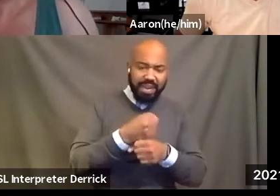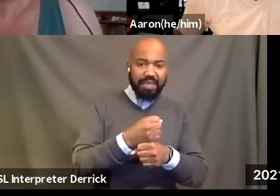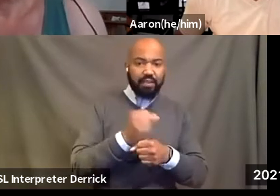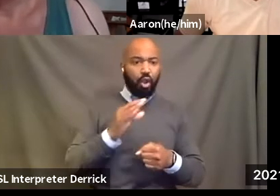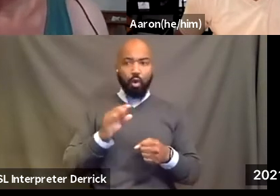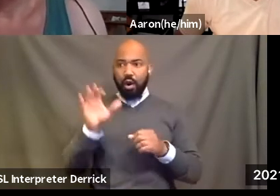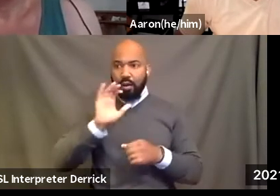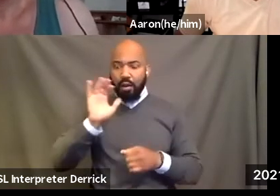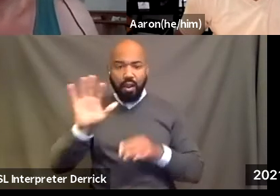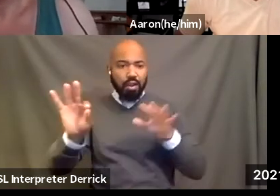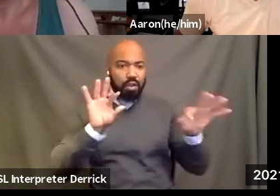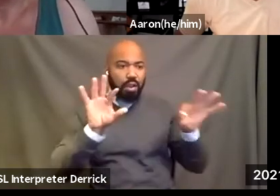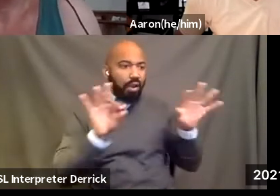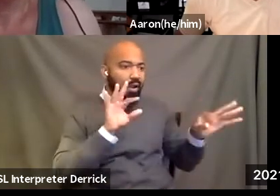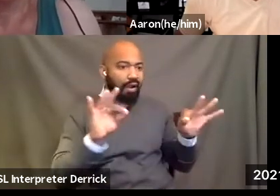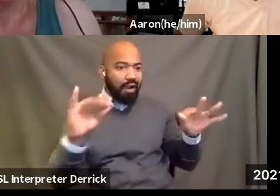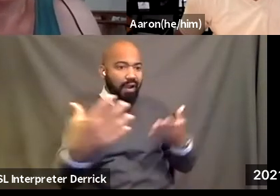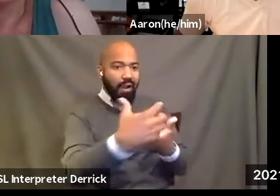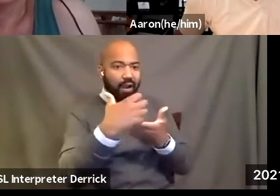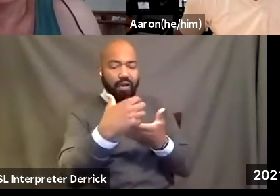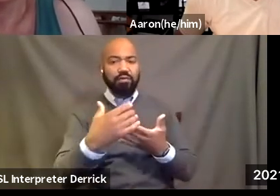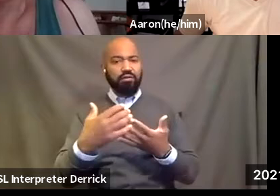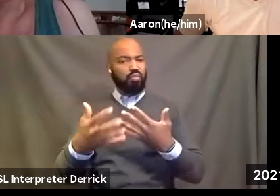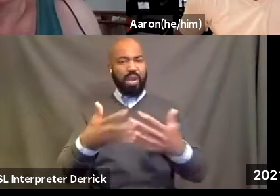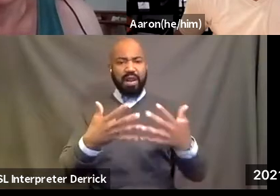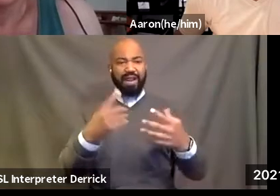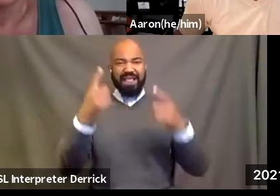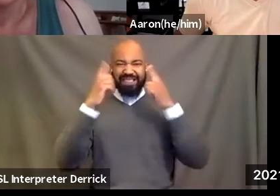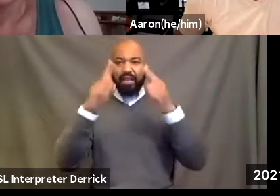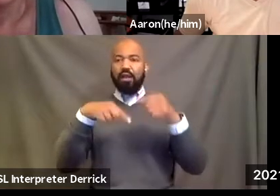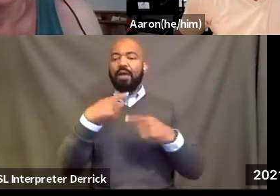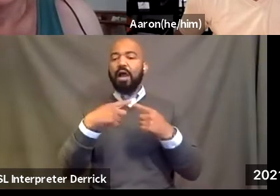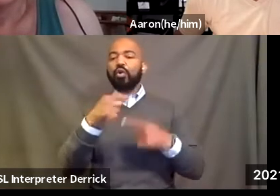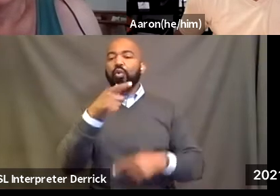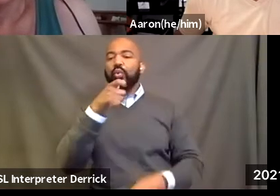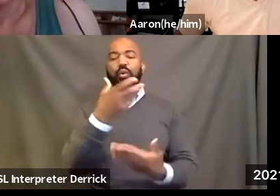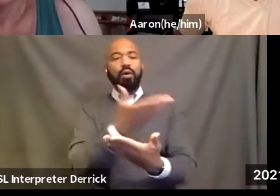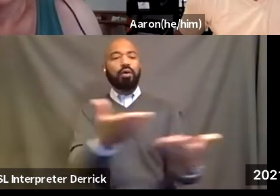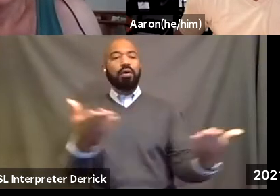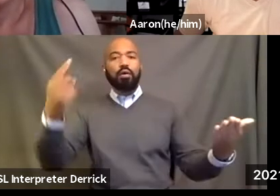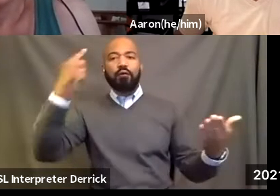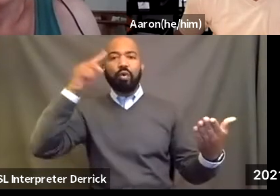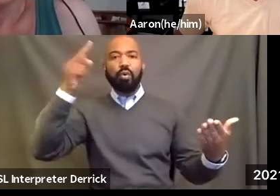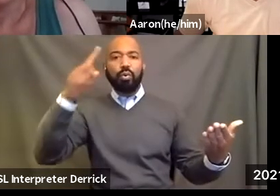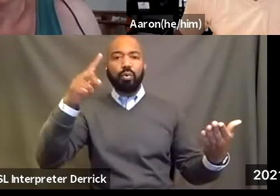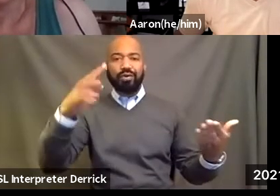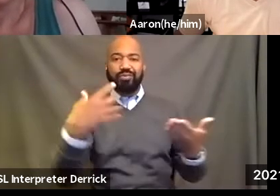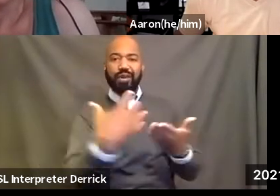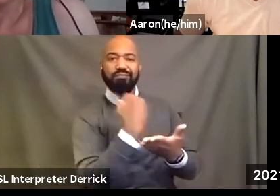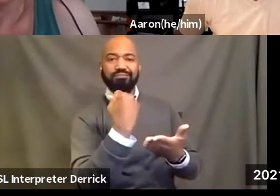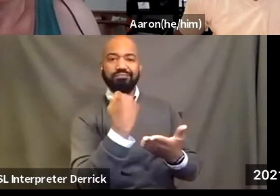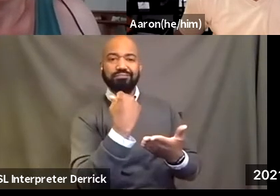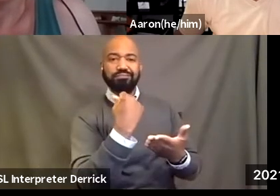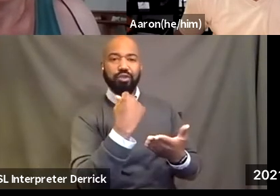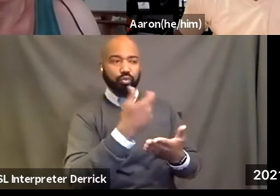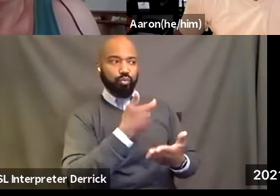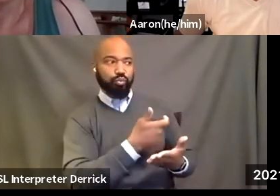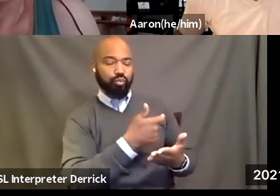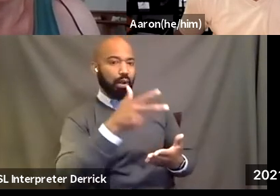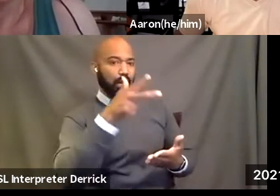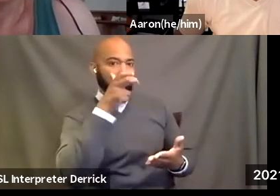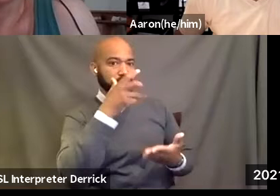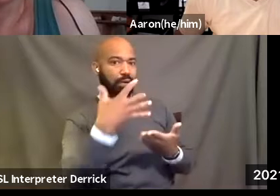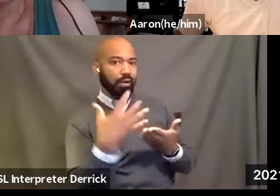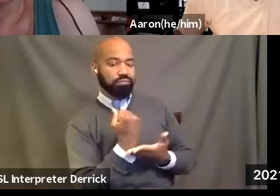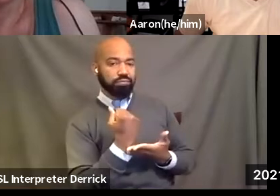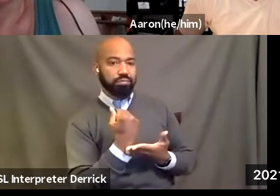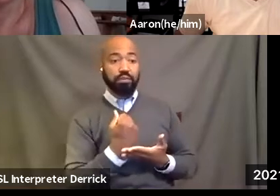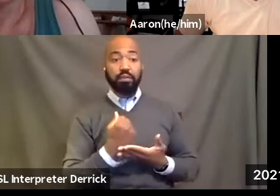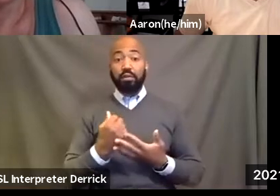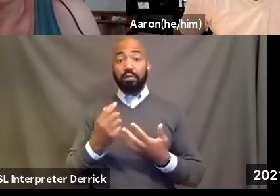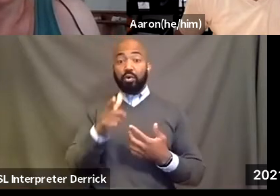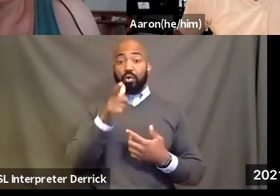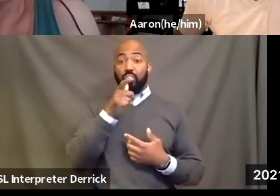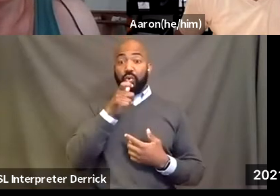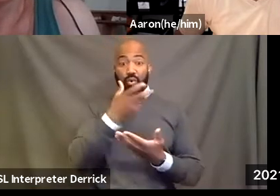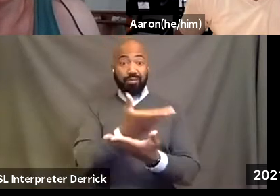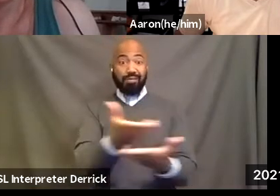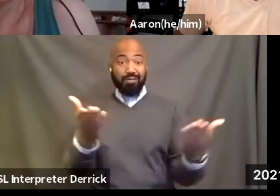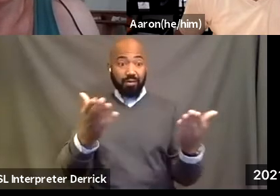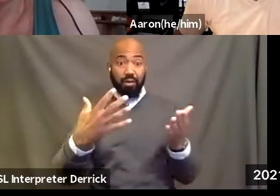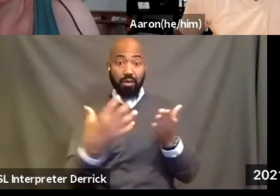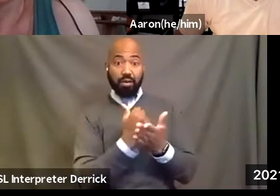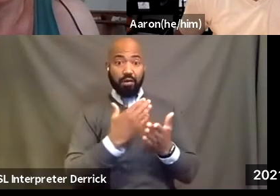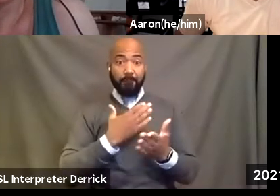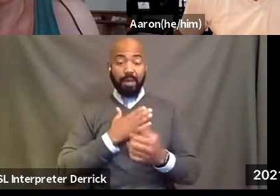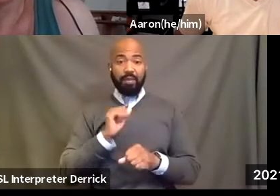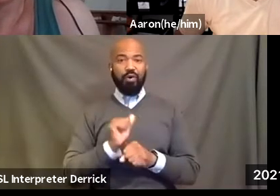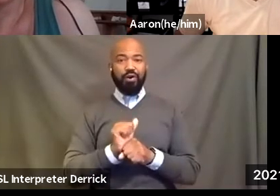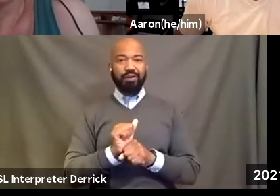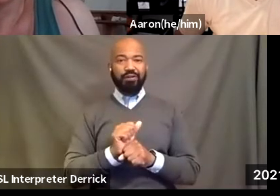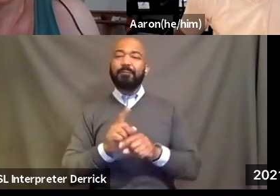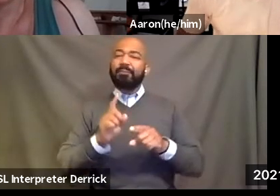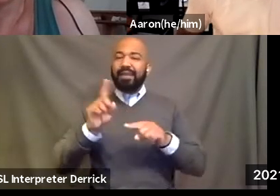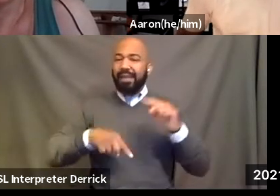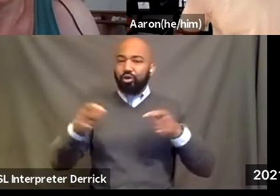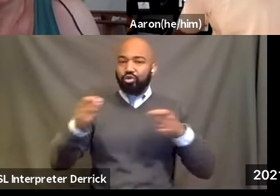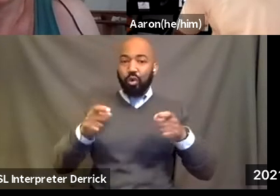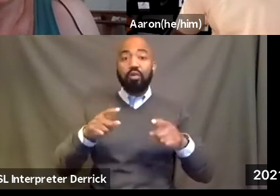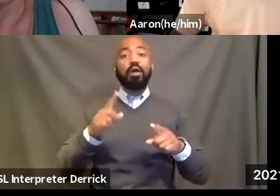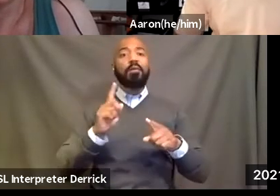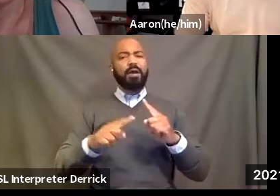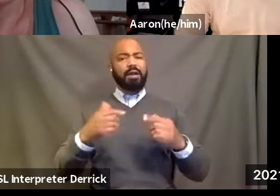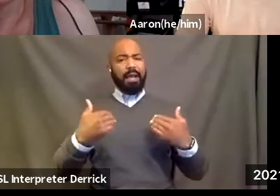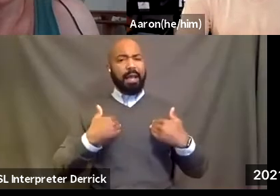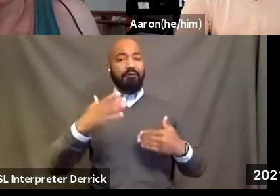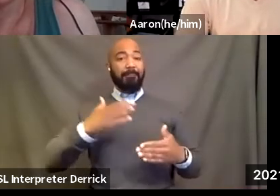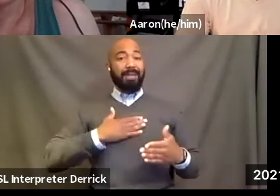x (they/themme): But I can have that intention of of who I want to to share something with and who i'm specifically trying to communicate with and so that's definitely a specific aspect of the scene, that I really admired and and my.